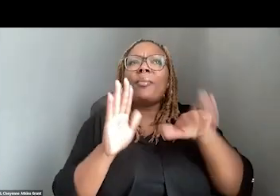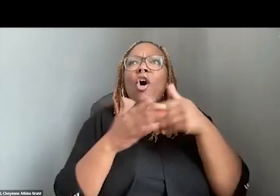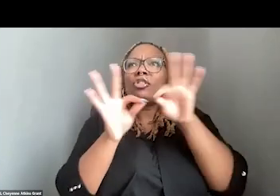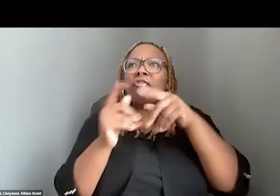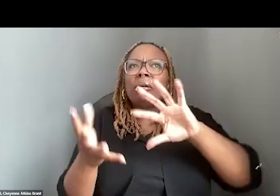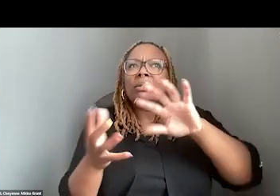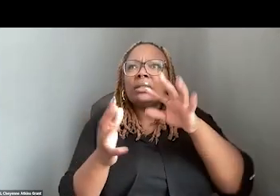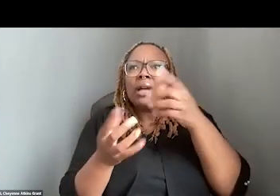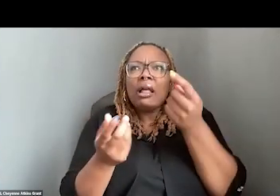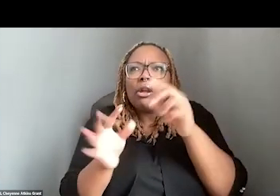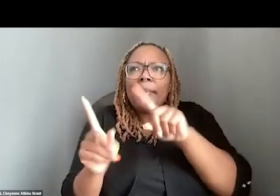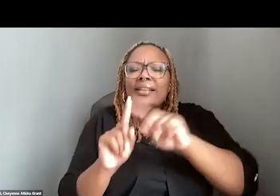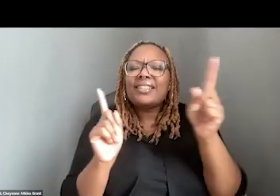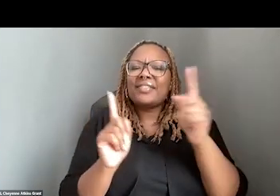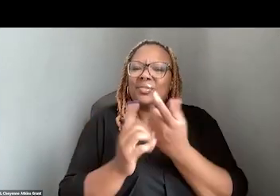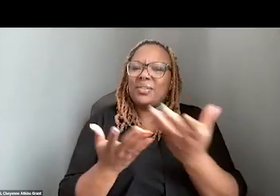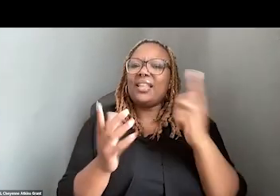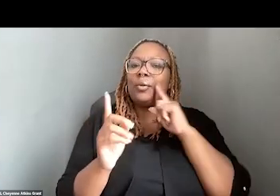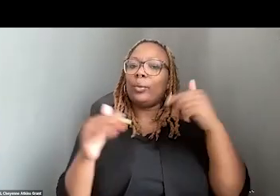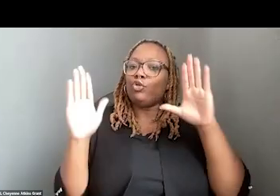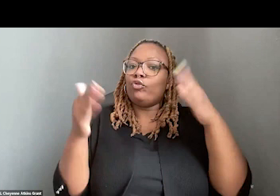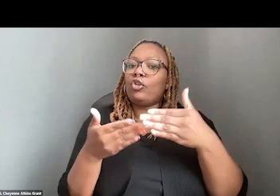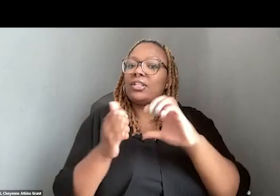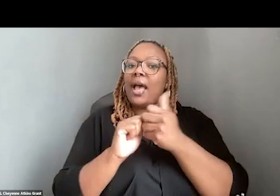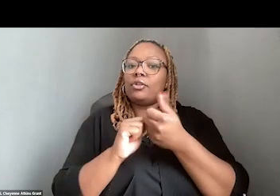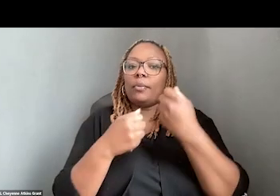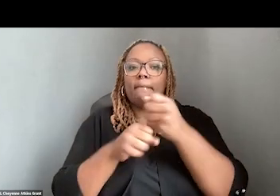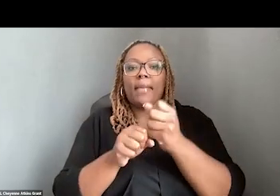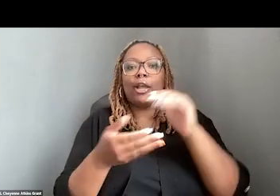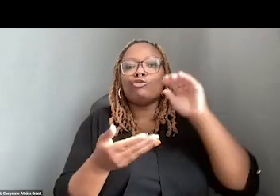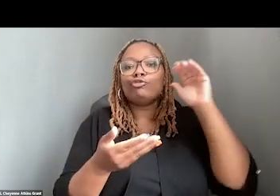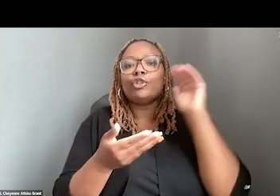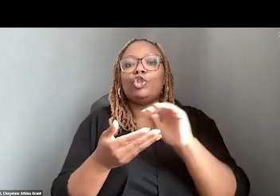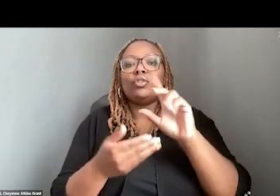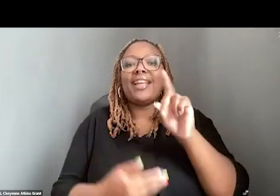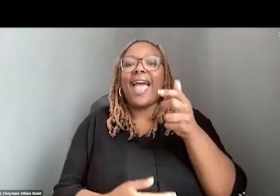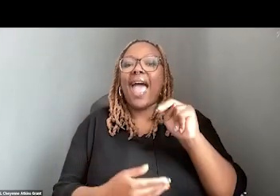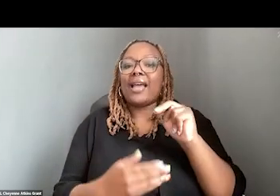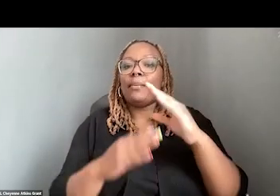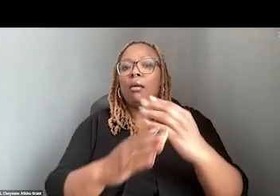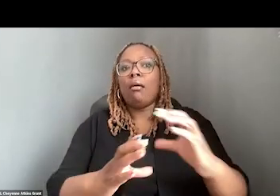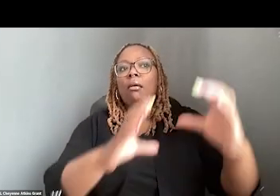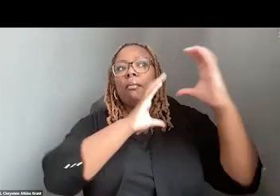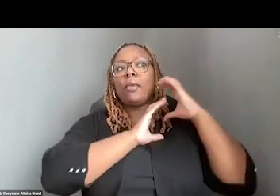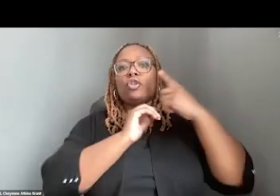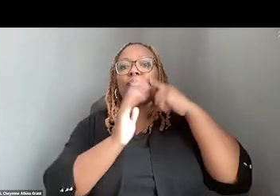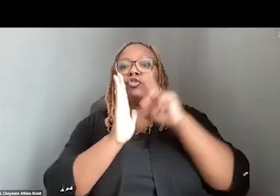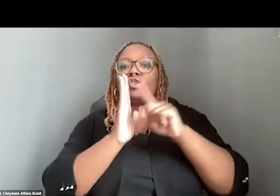So that was one of the things that we wanted to focus in on -- how to reduce the administrative burden for researchers that are applying for grants.